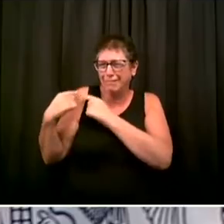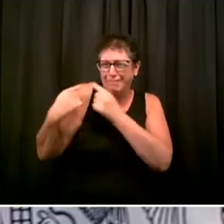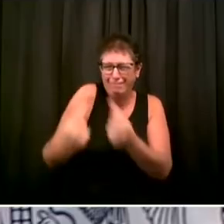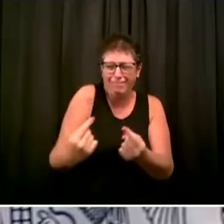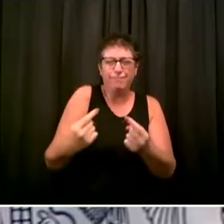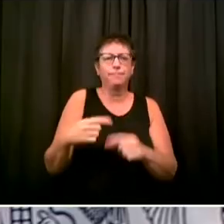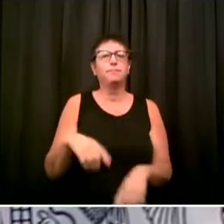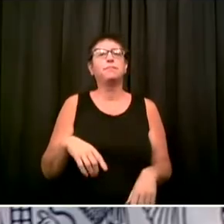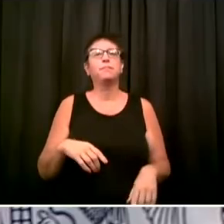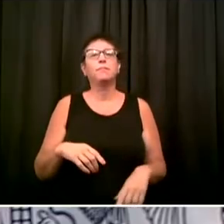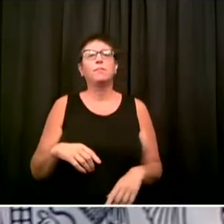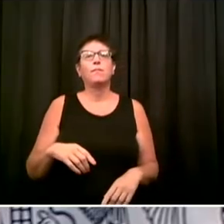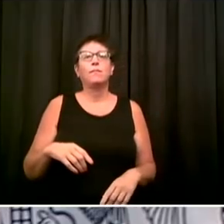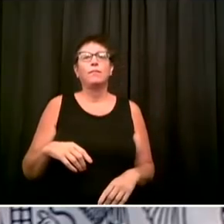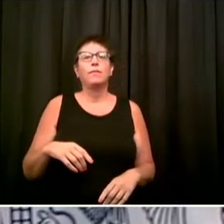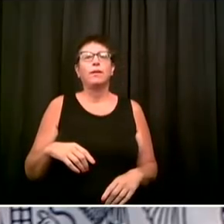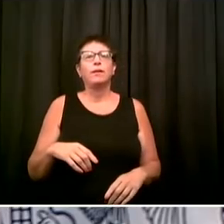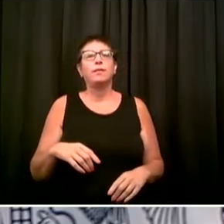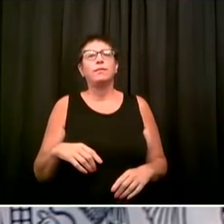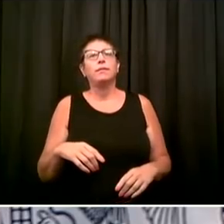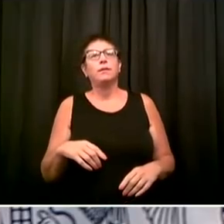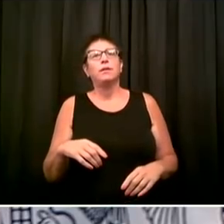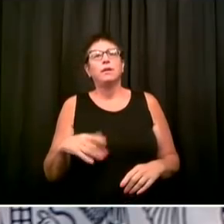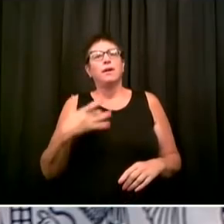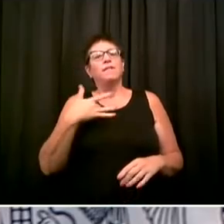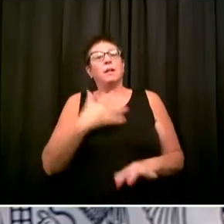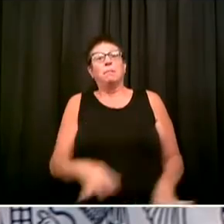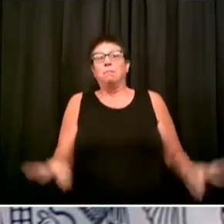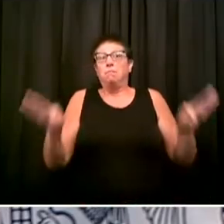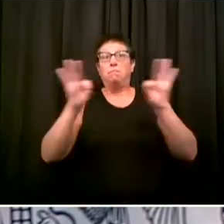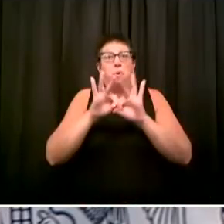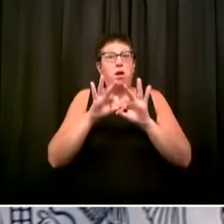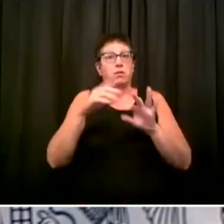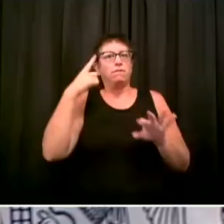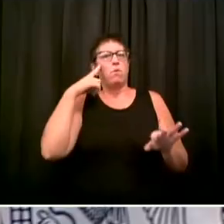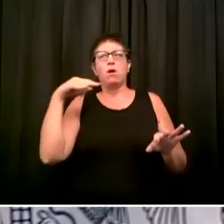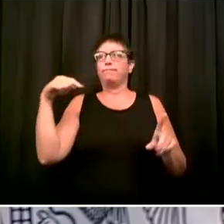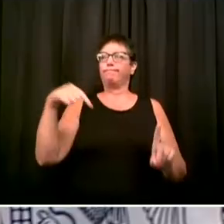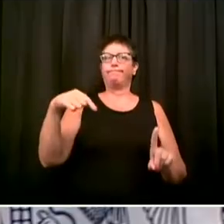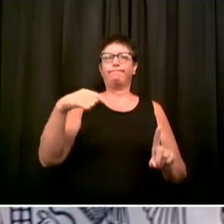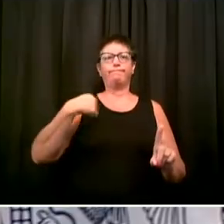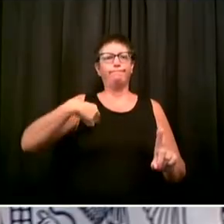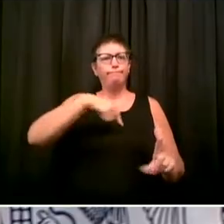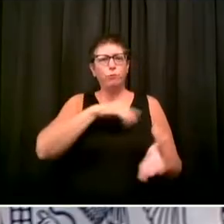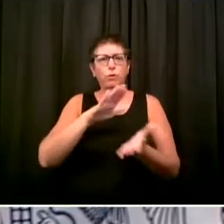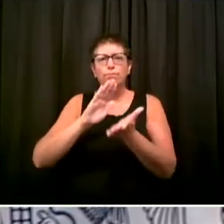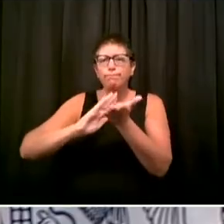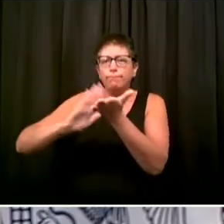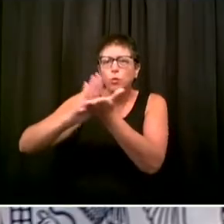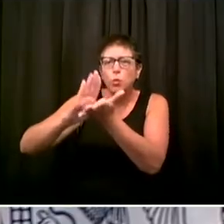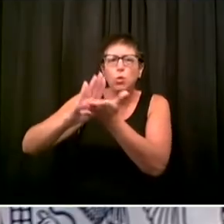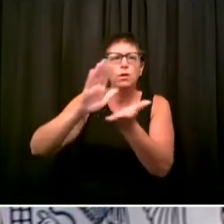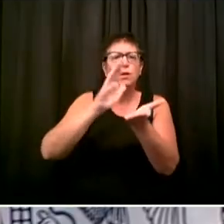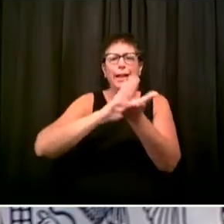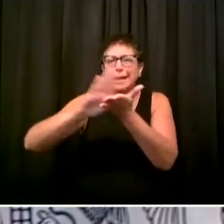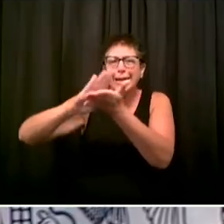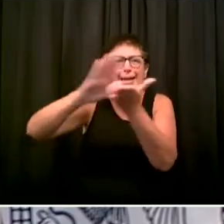DONE TO PREPAE R SCHOOLS FOR THE CHILDREN. ALL THE HARD-WORKING